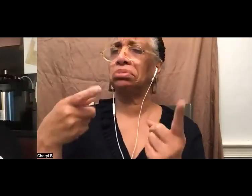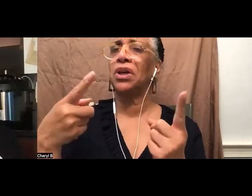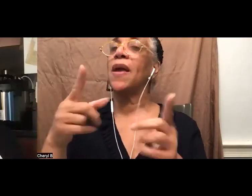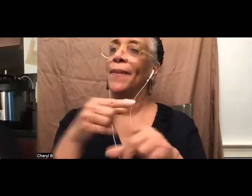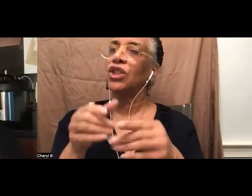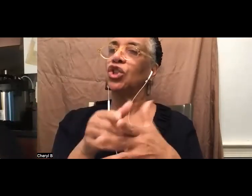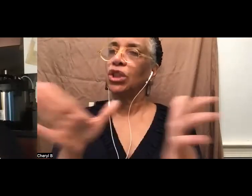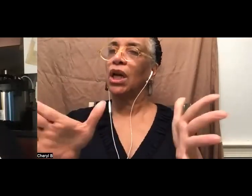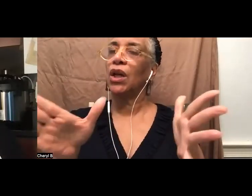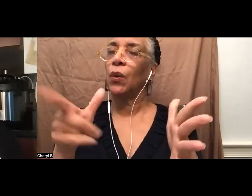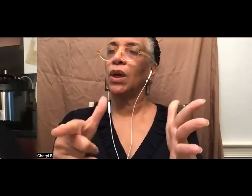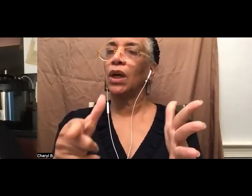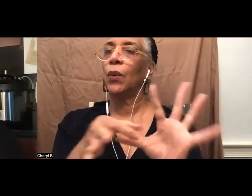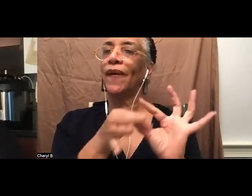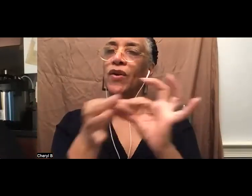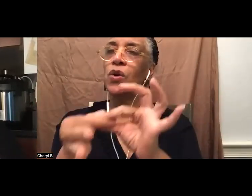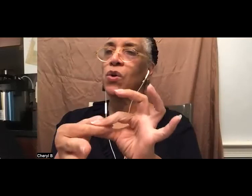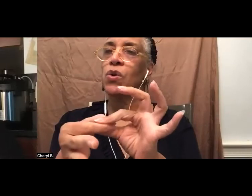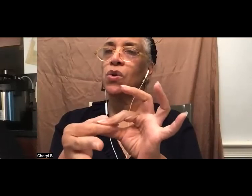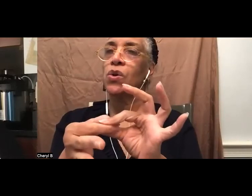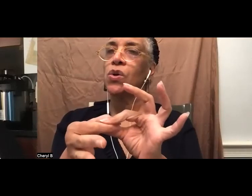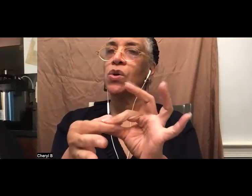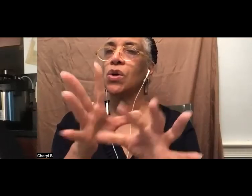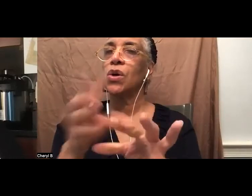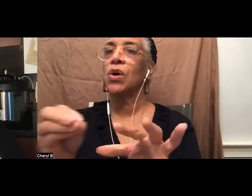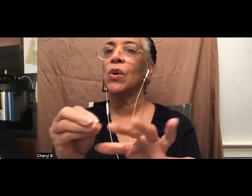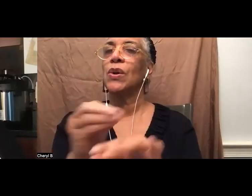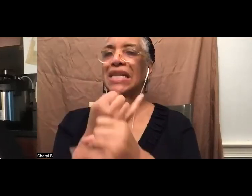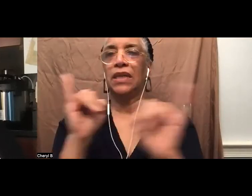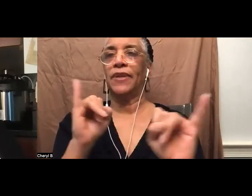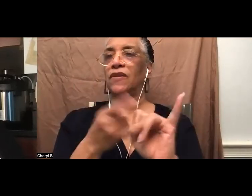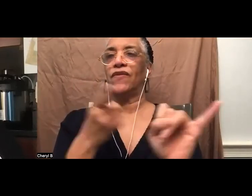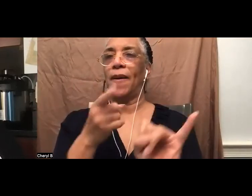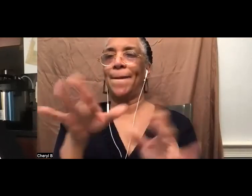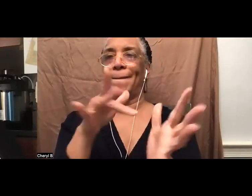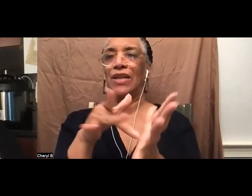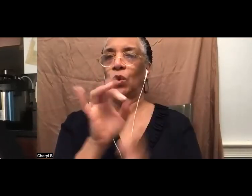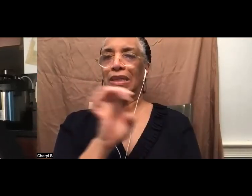independence from Middle Eastern oil. Right now it's that it's from Russia.